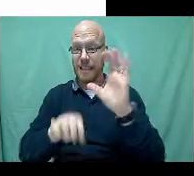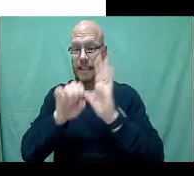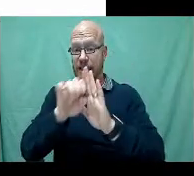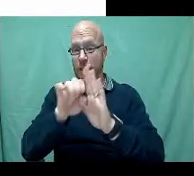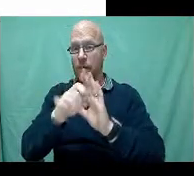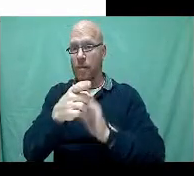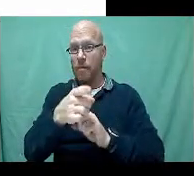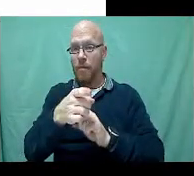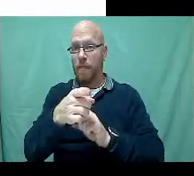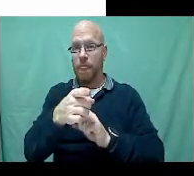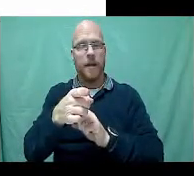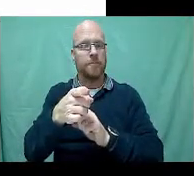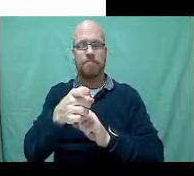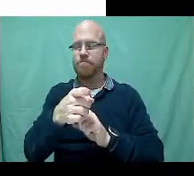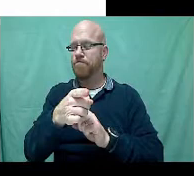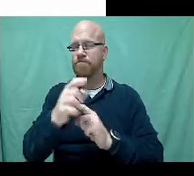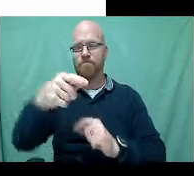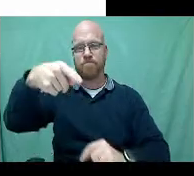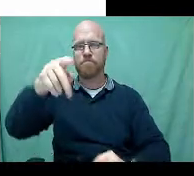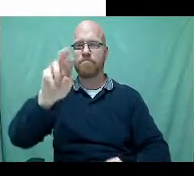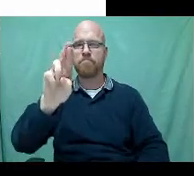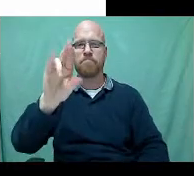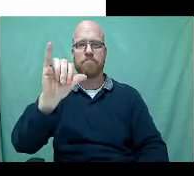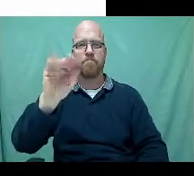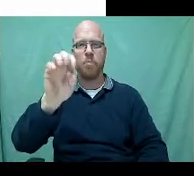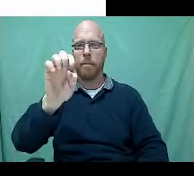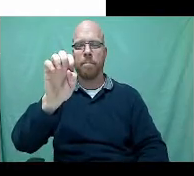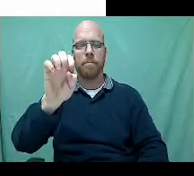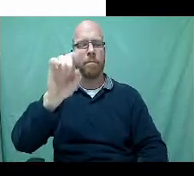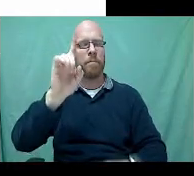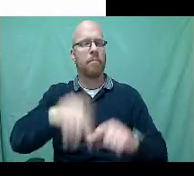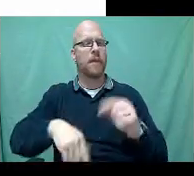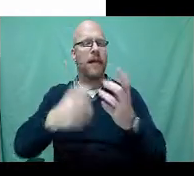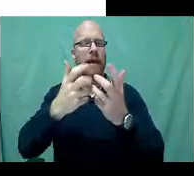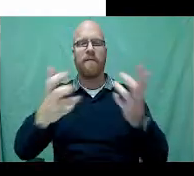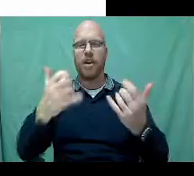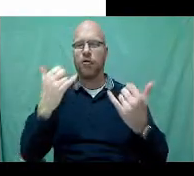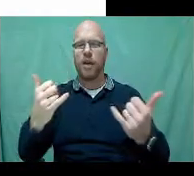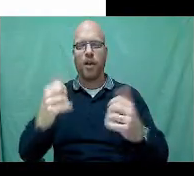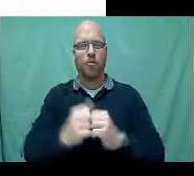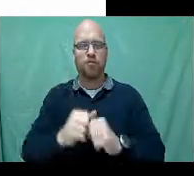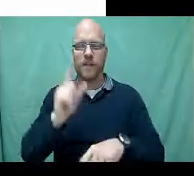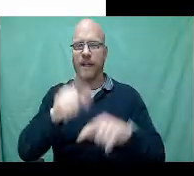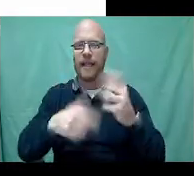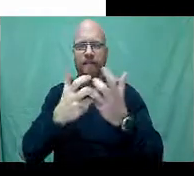That means example c is prime, it cannot be factored.